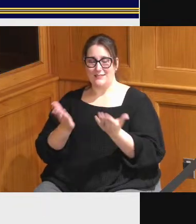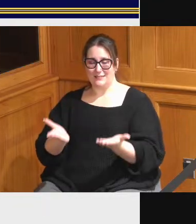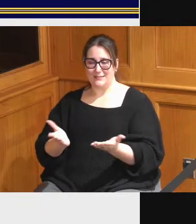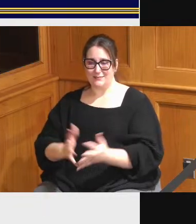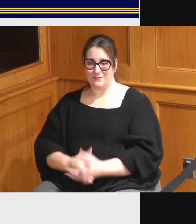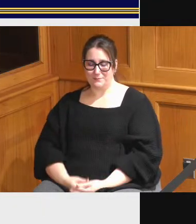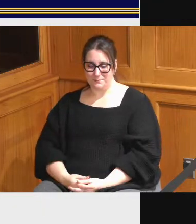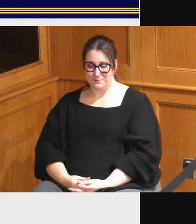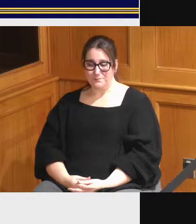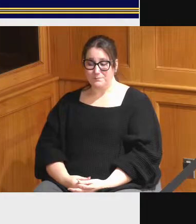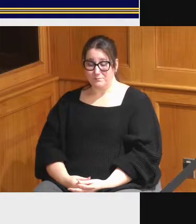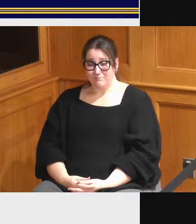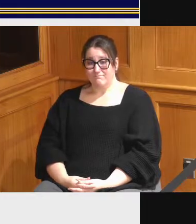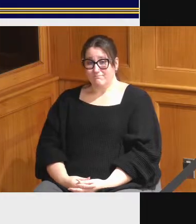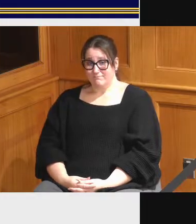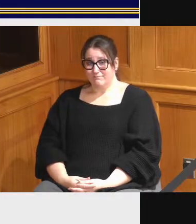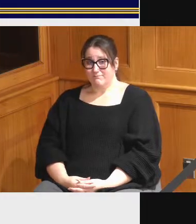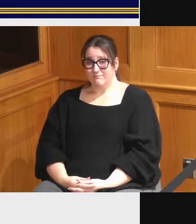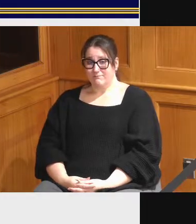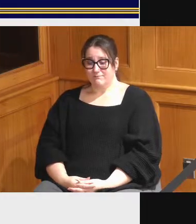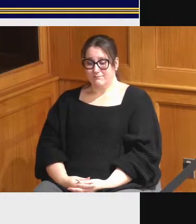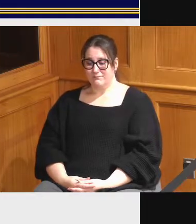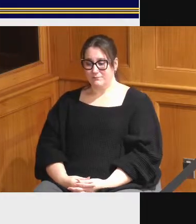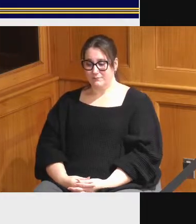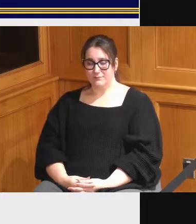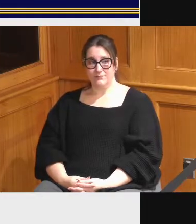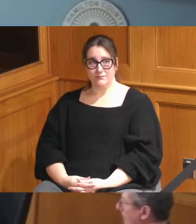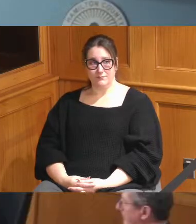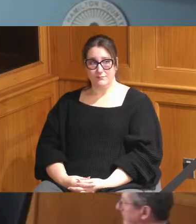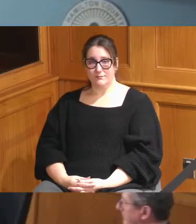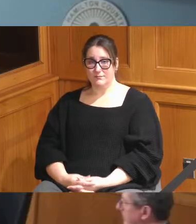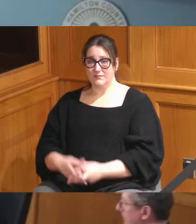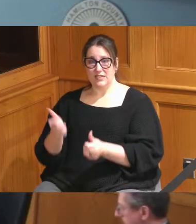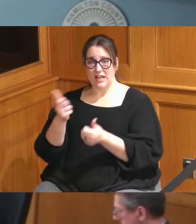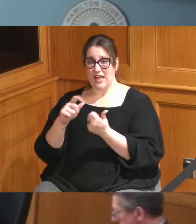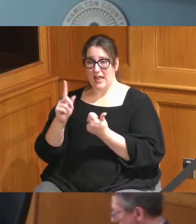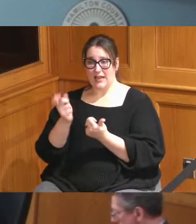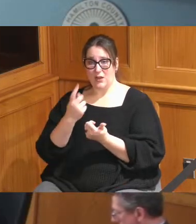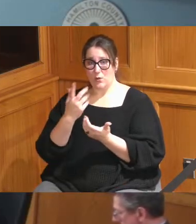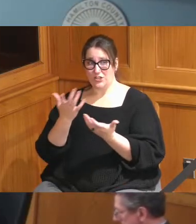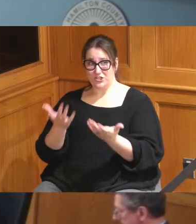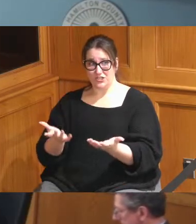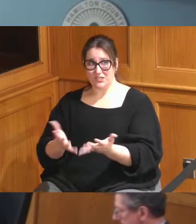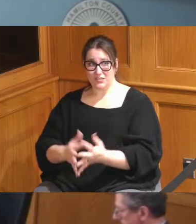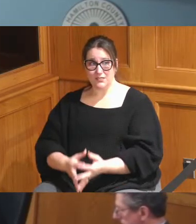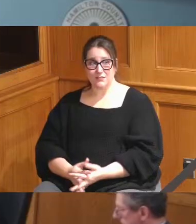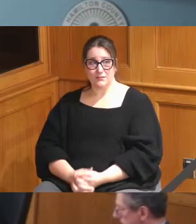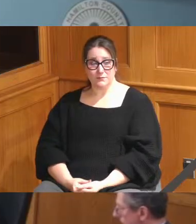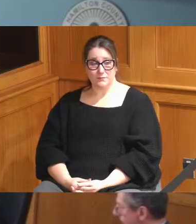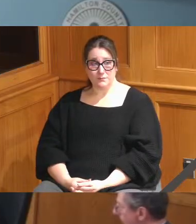and we are up to questions and I'm happy to answer any questions that you all might have. Thank you